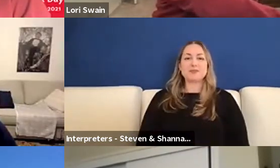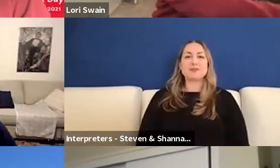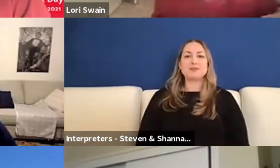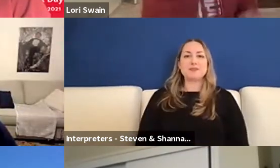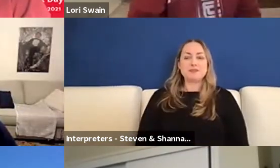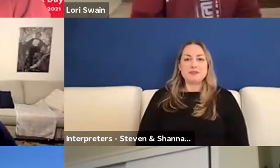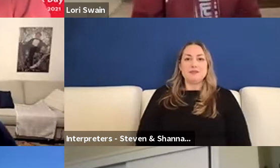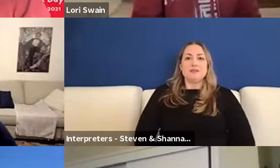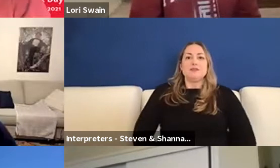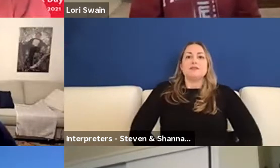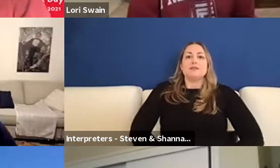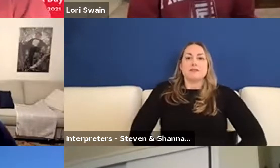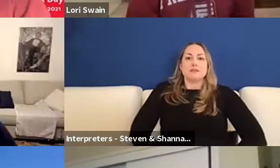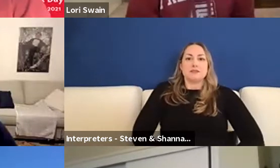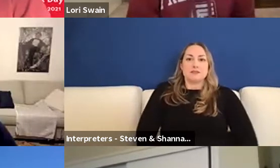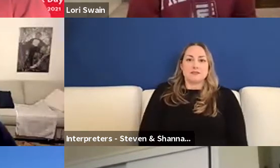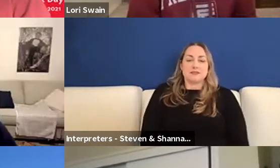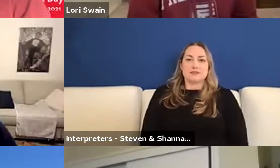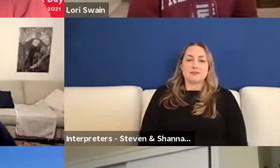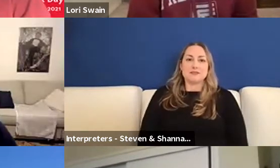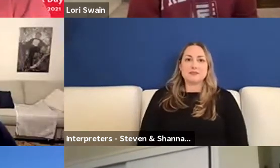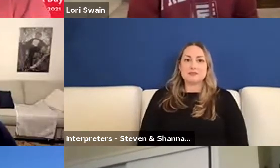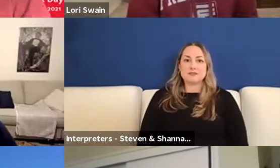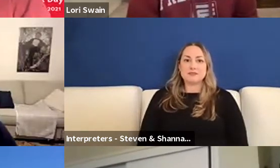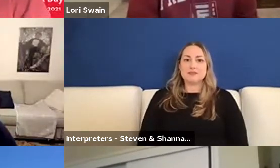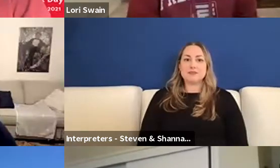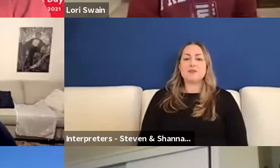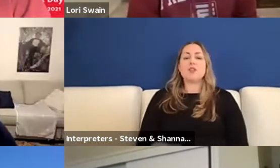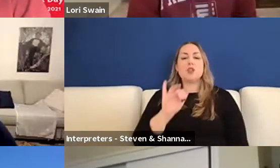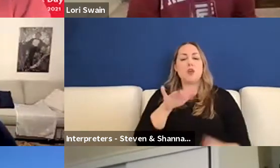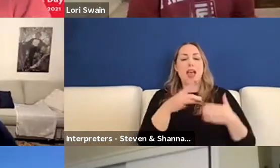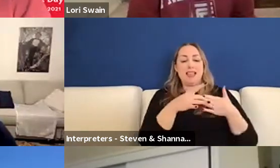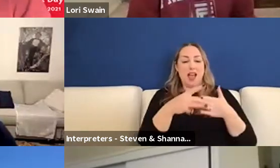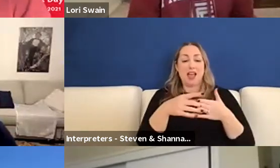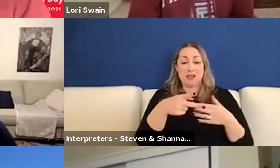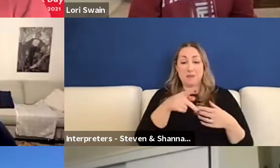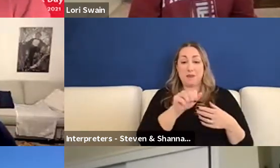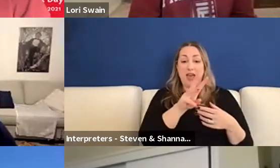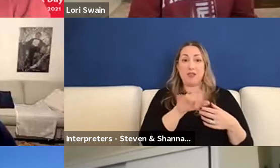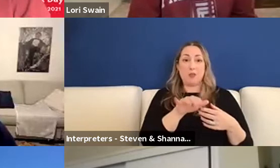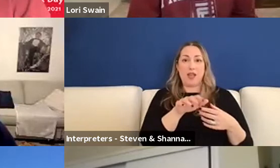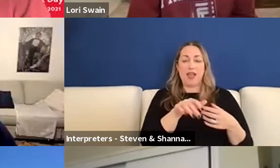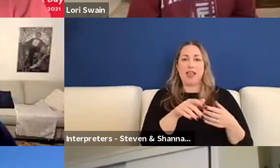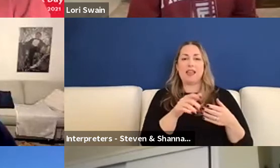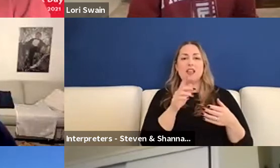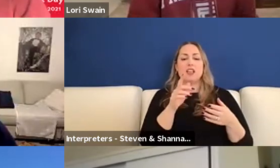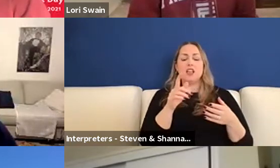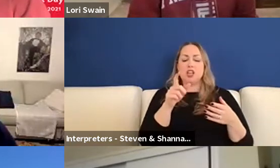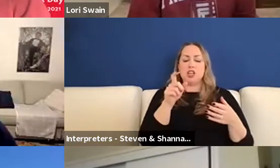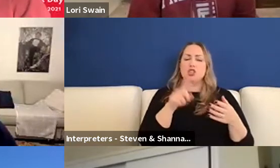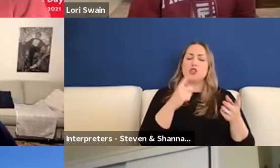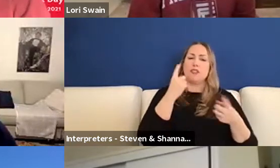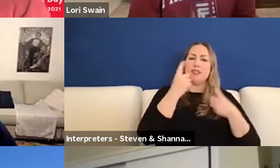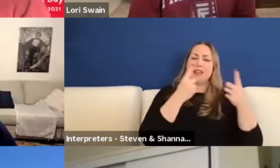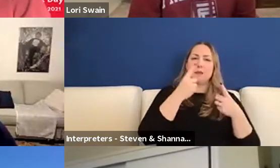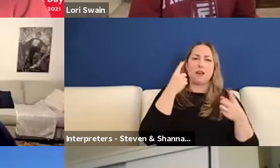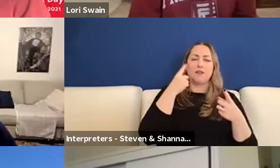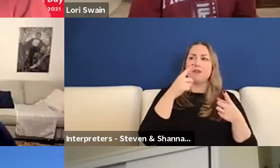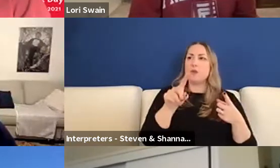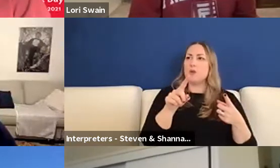Pathways fit into curriculum review and program review? And this part kind of gets out more of our institutional procedure